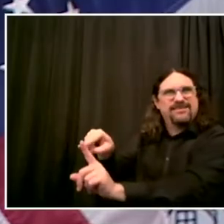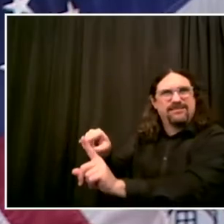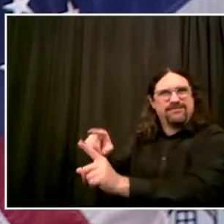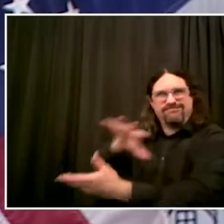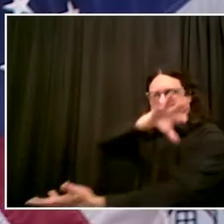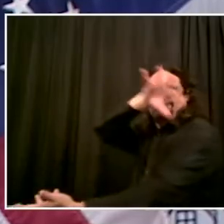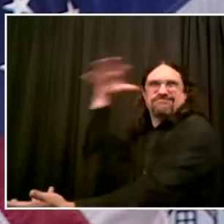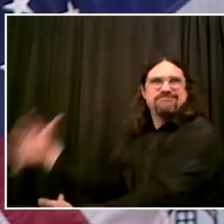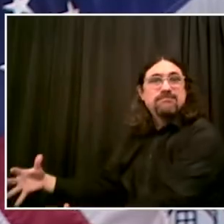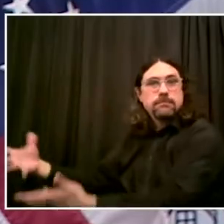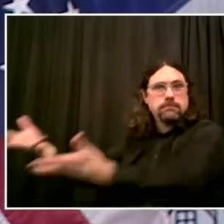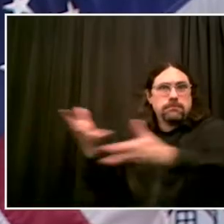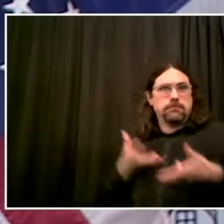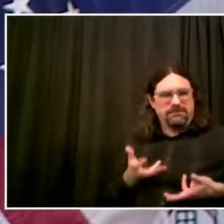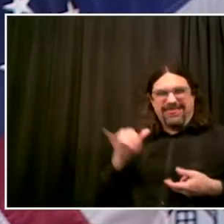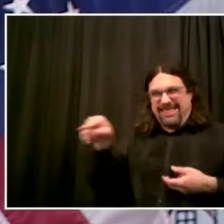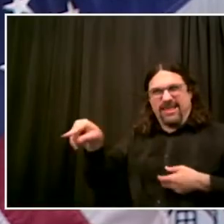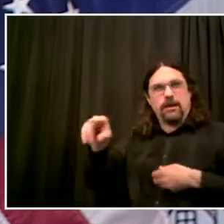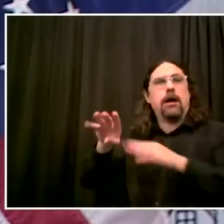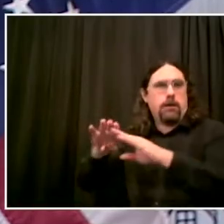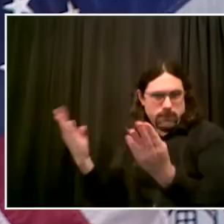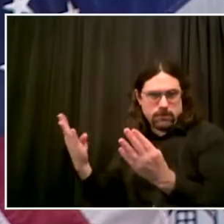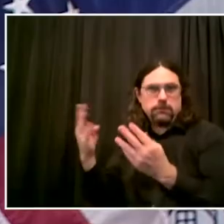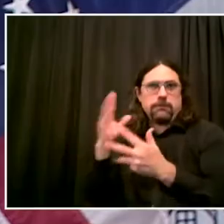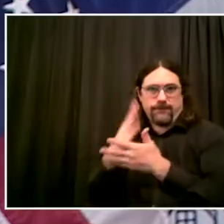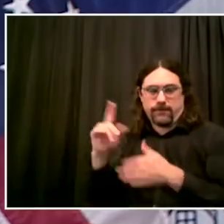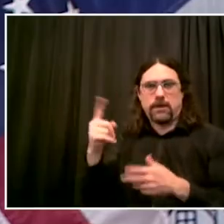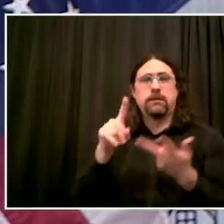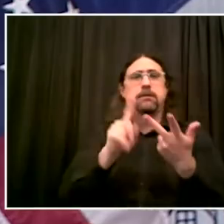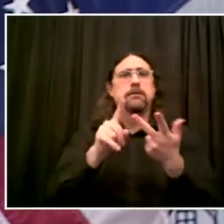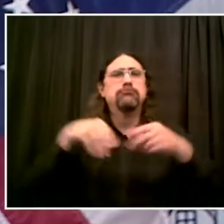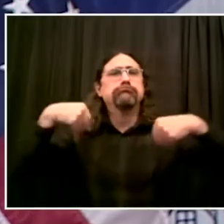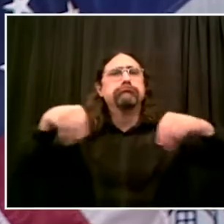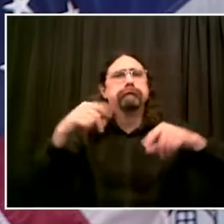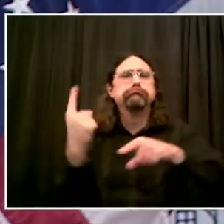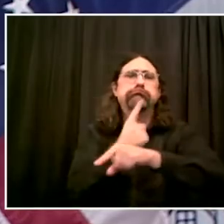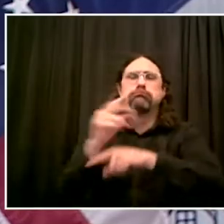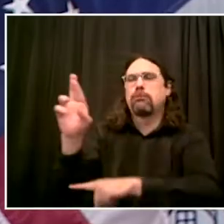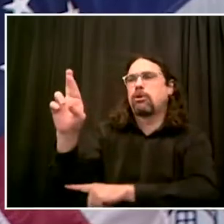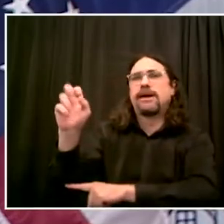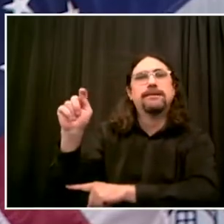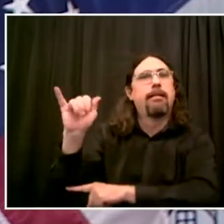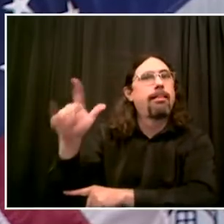ETITHAWAS NOT IN THE